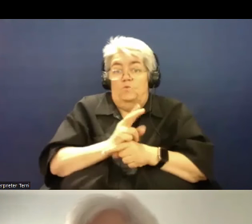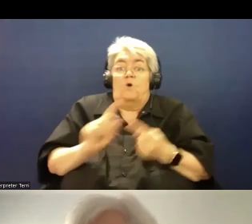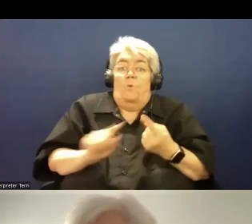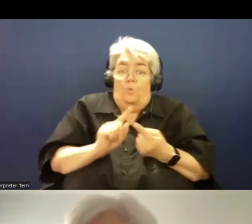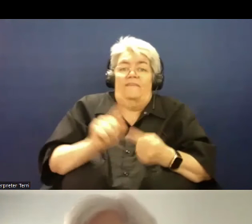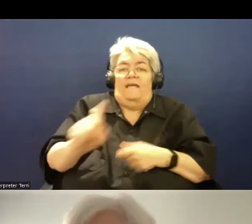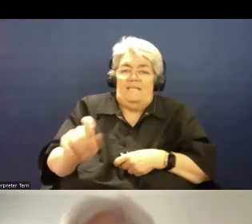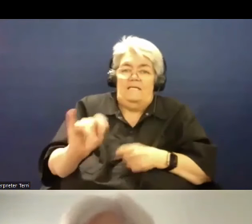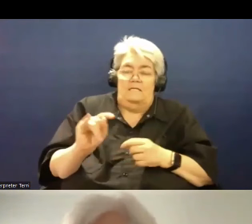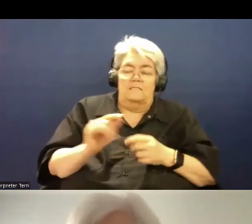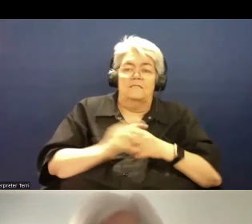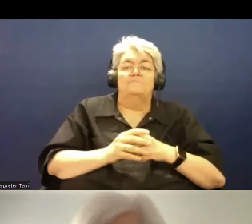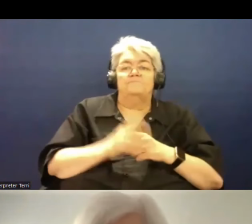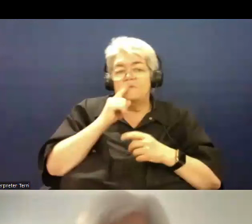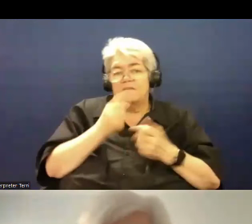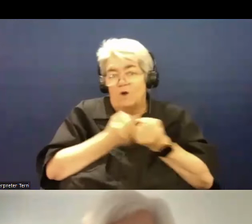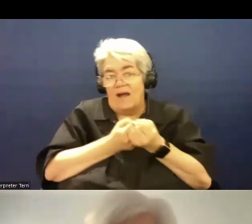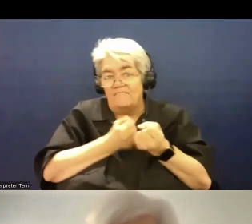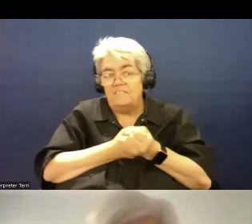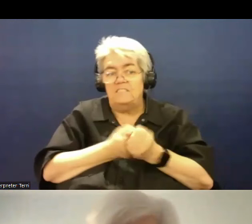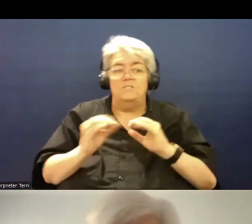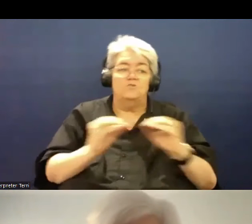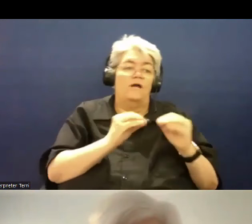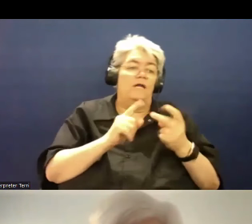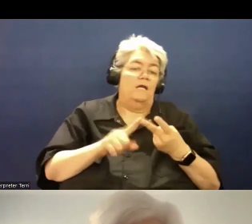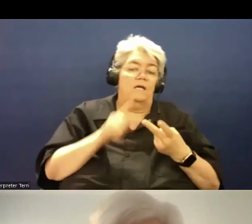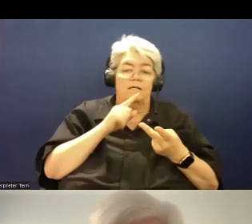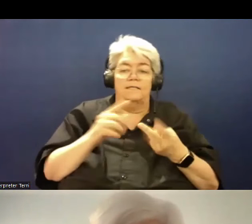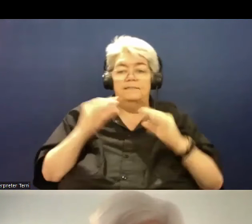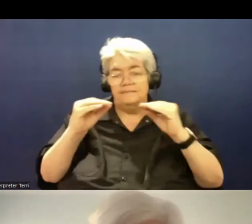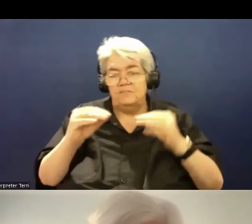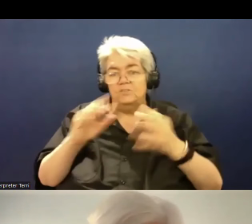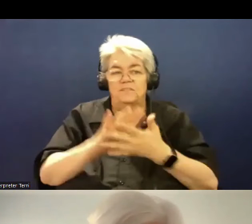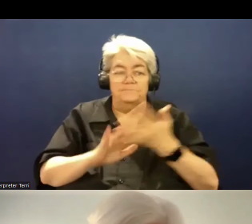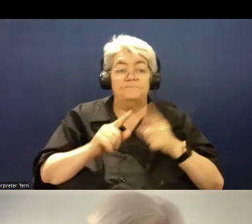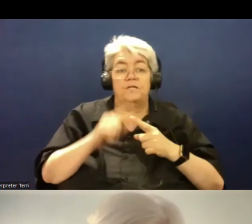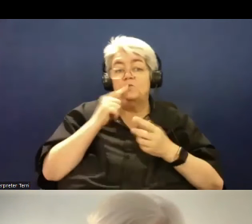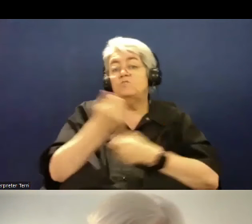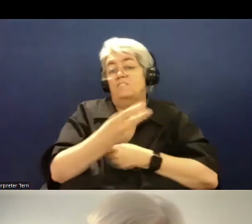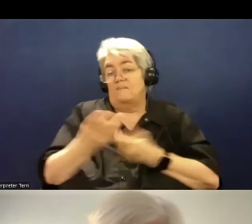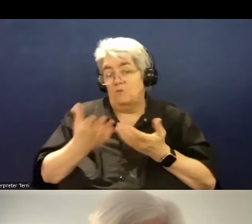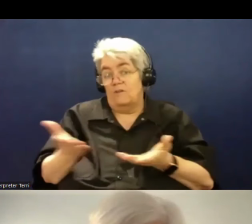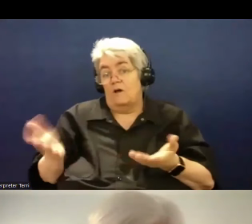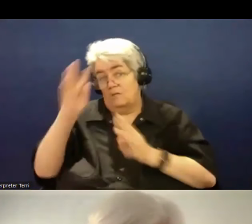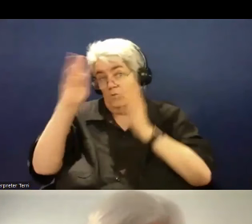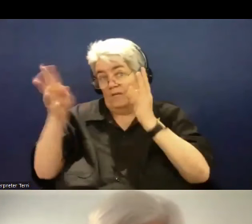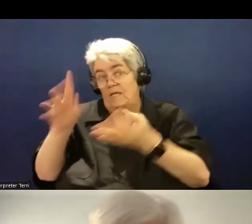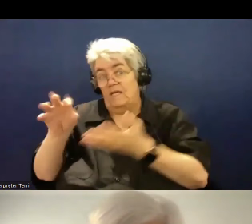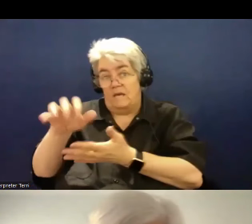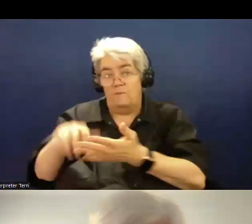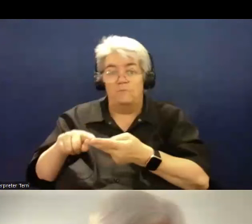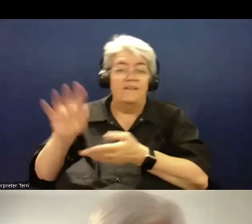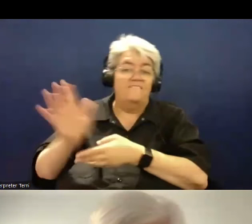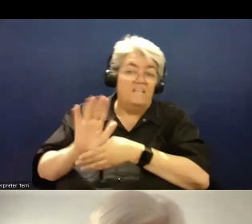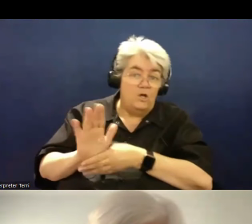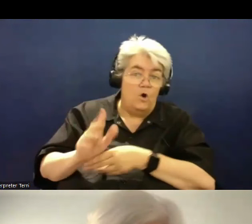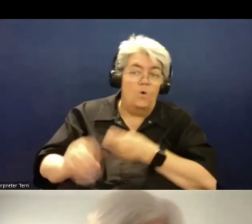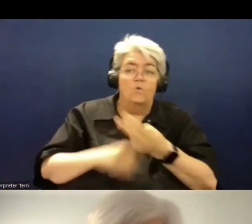IN ADVOCATING AND TEACHING. SEVERAL OF THEM WERE VIDEOS AND MANUALS.